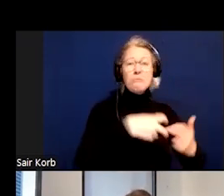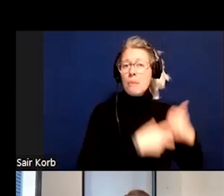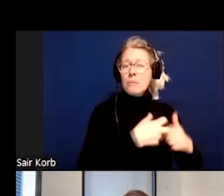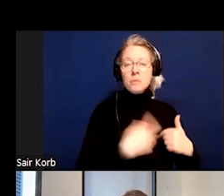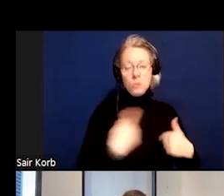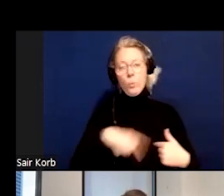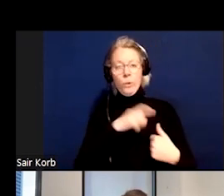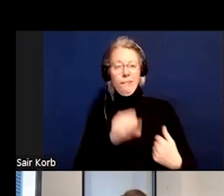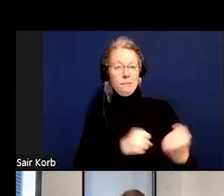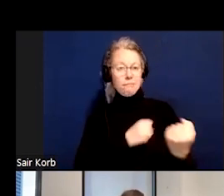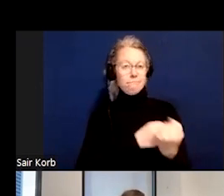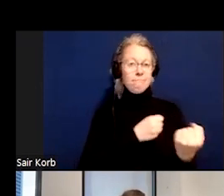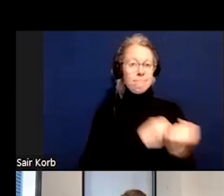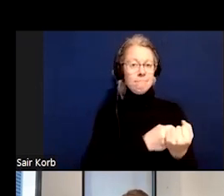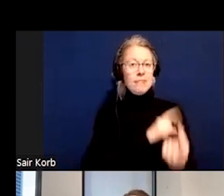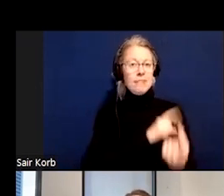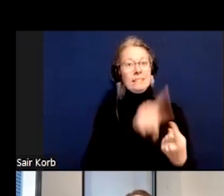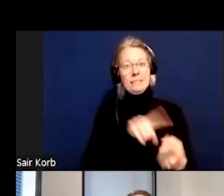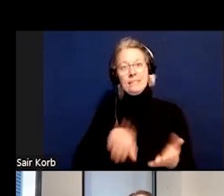leading up until the deadline.